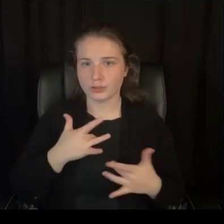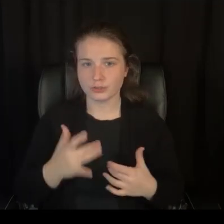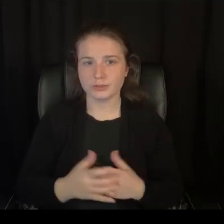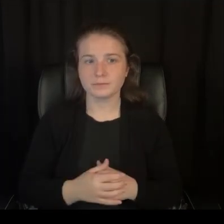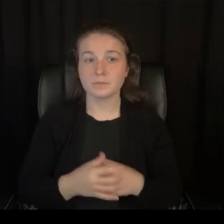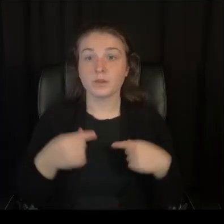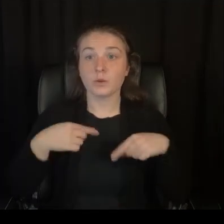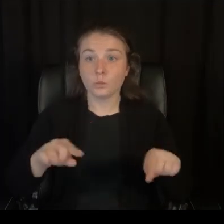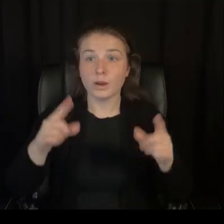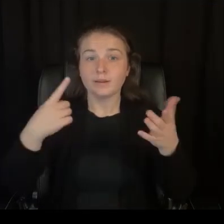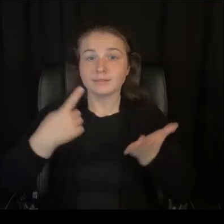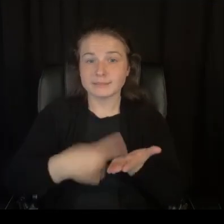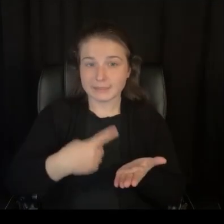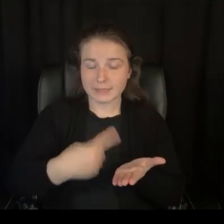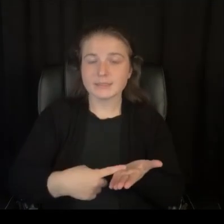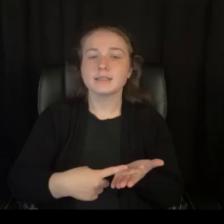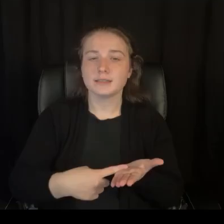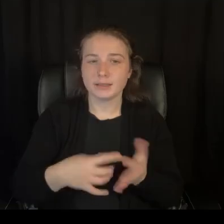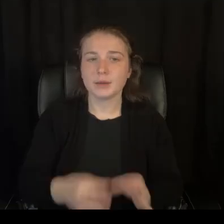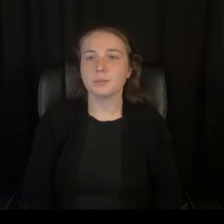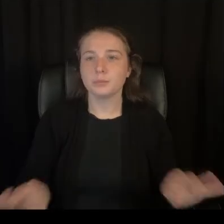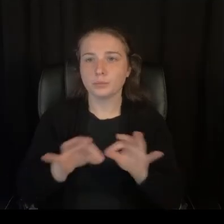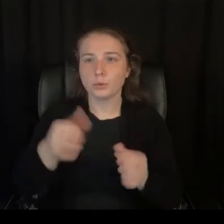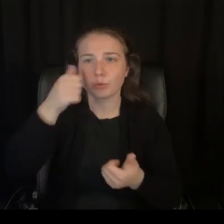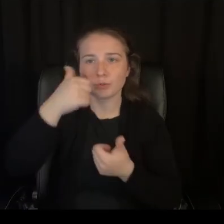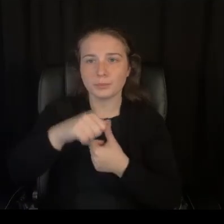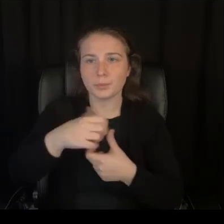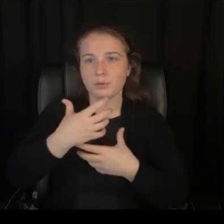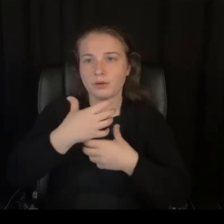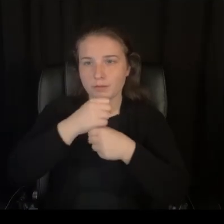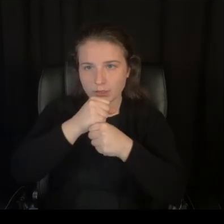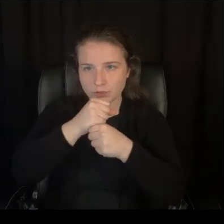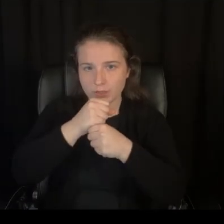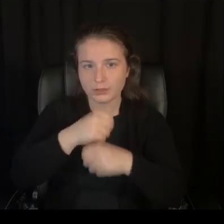When discussing these matters, don't forget about confidentiality needs